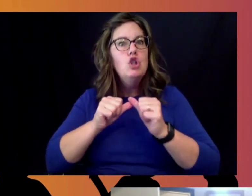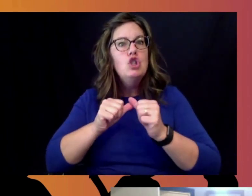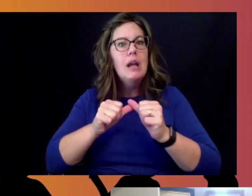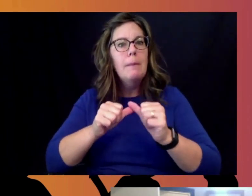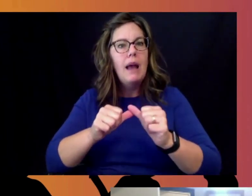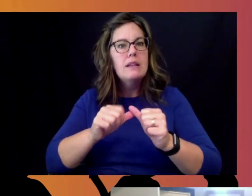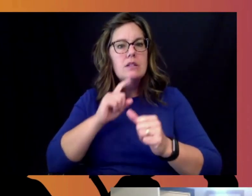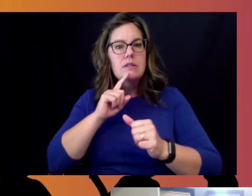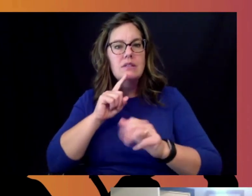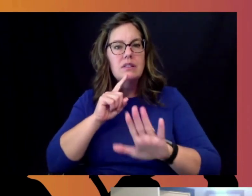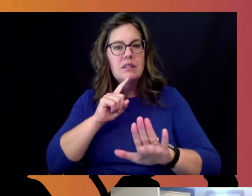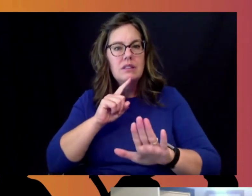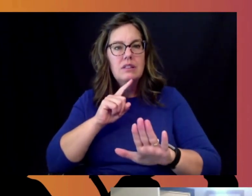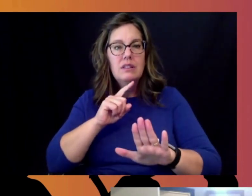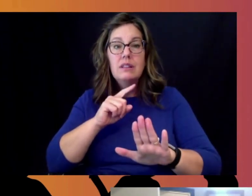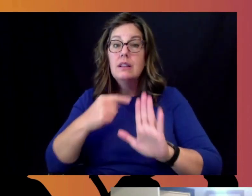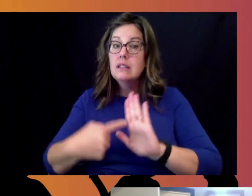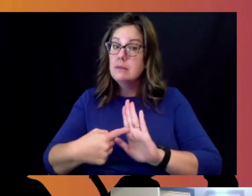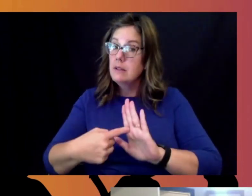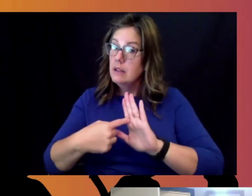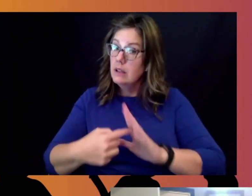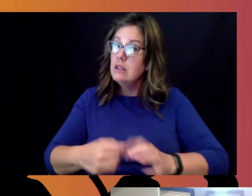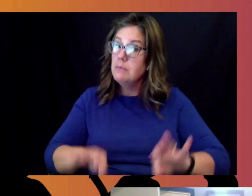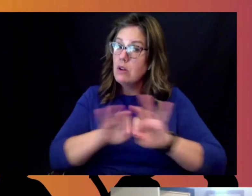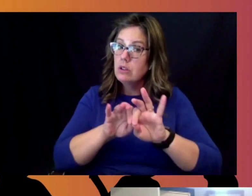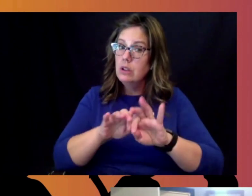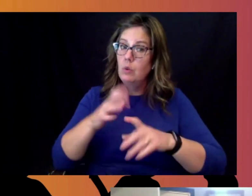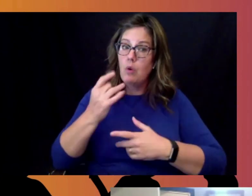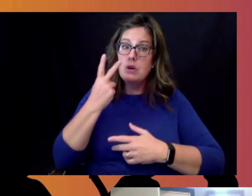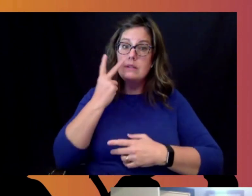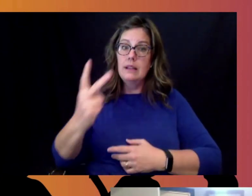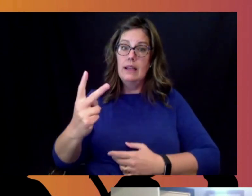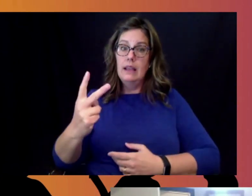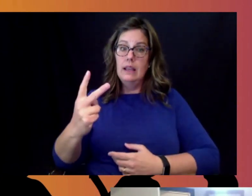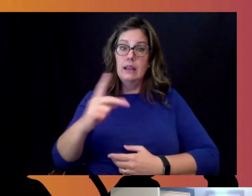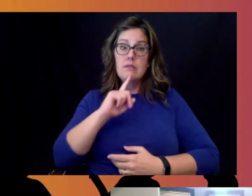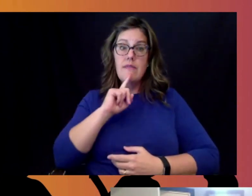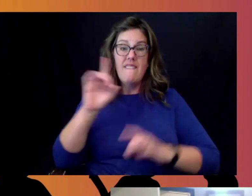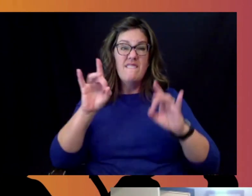towards protesters whether it's actual violence and tear gas or these horrible felony charges